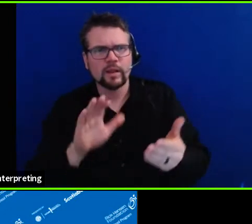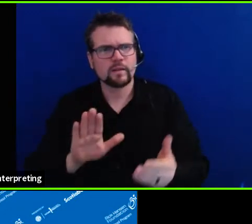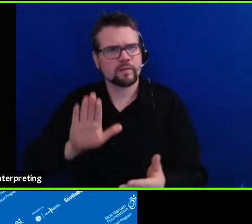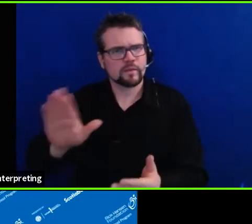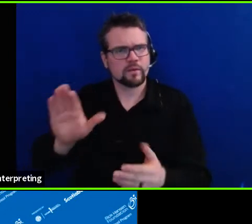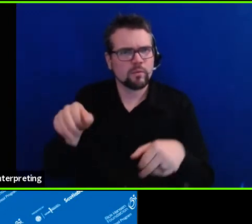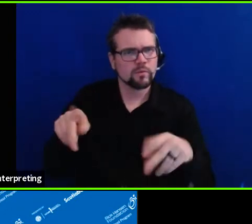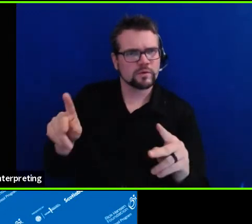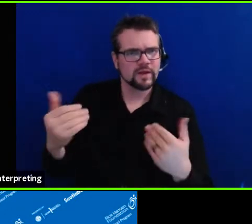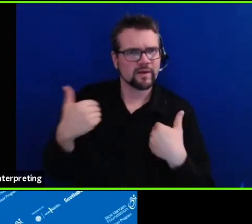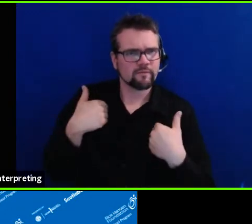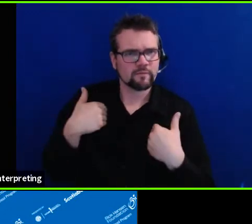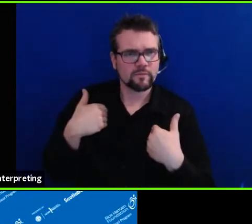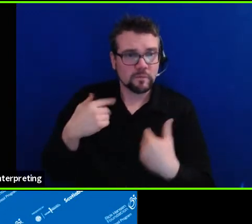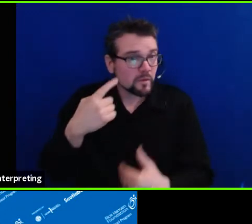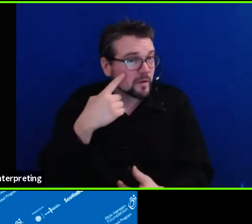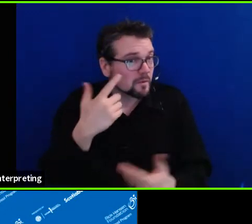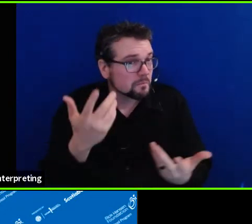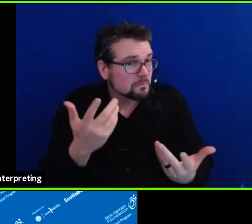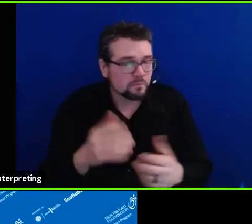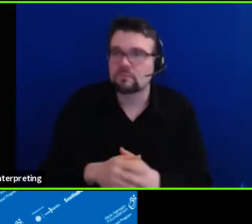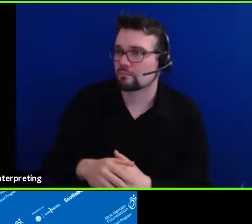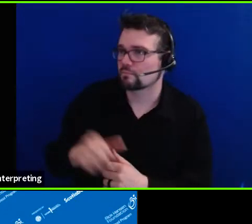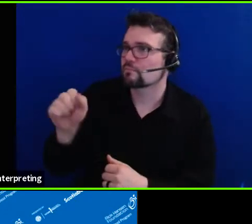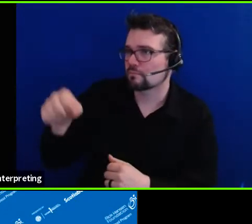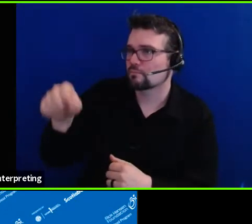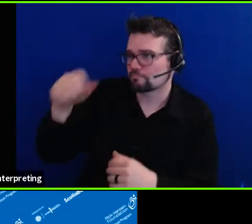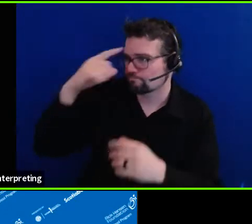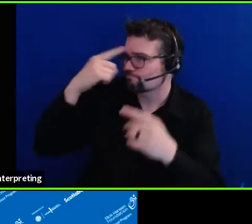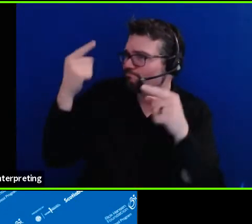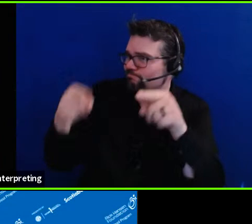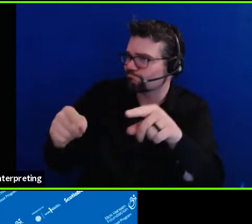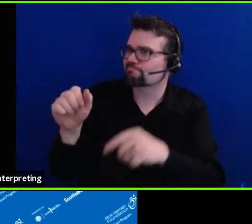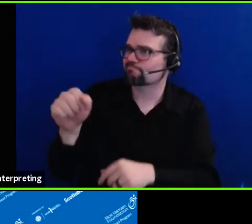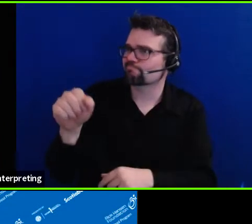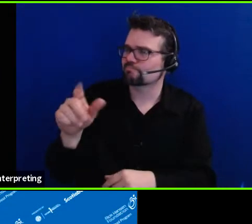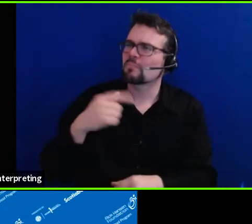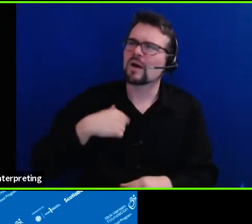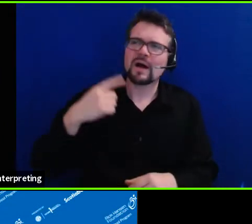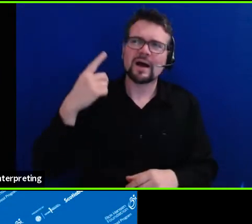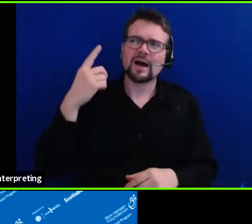YEAH, MOST DEFINITELY. I THINK WE TALK ABOUT SOMETIMES